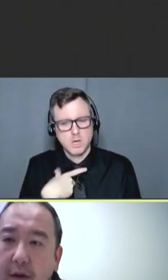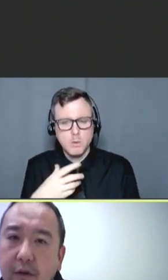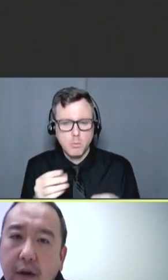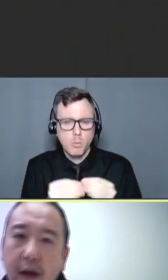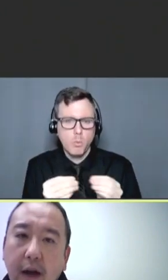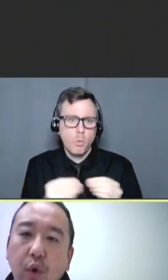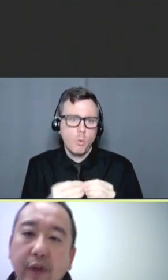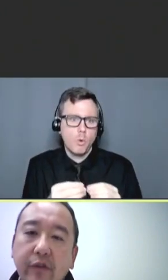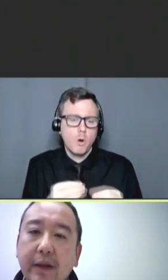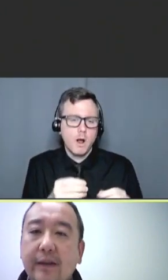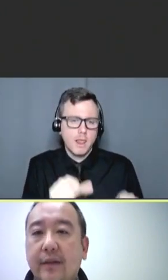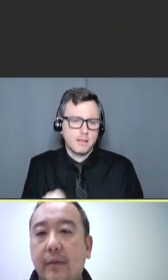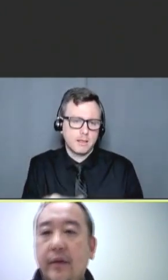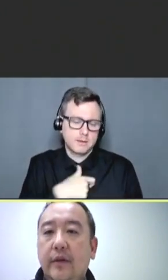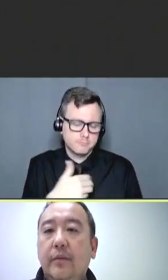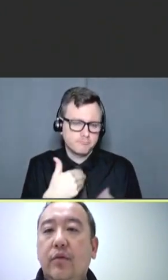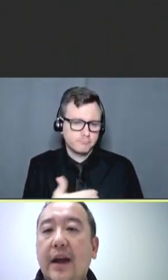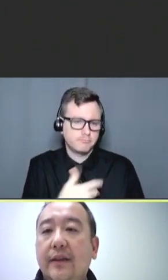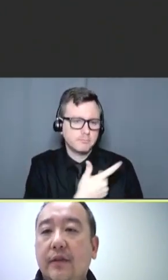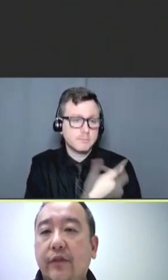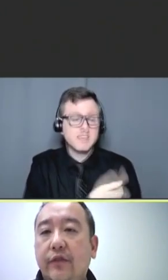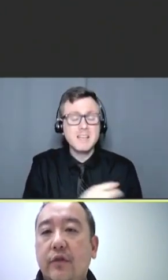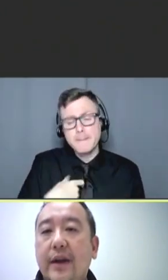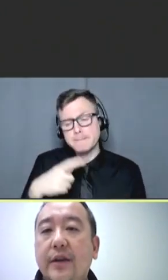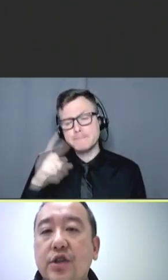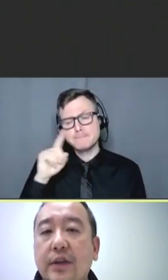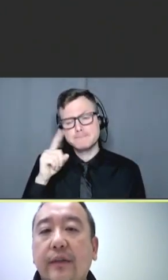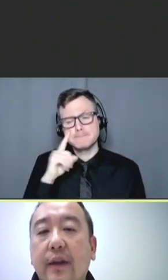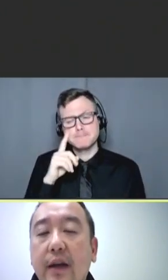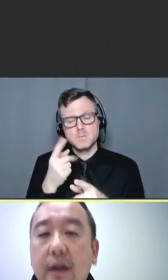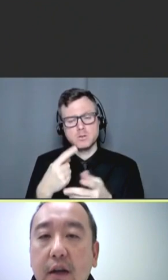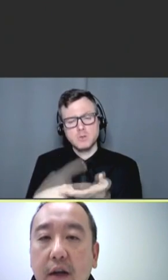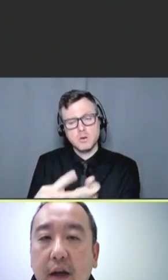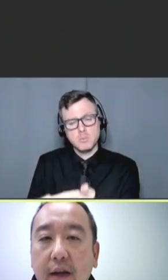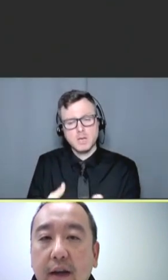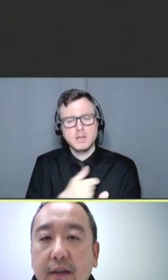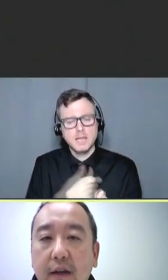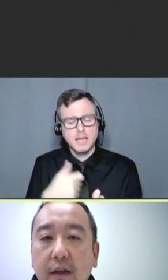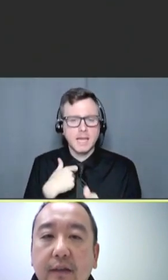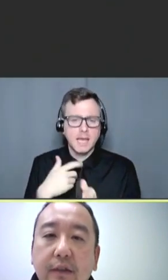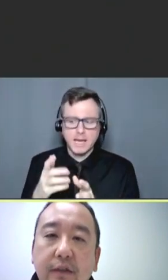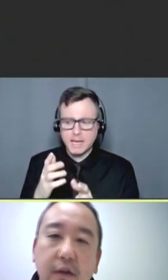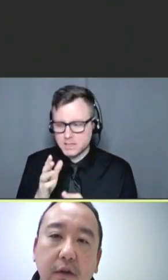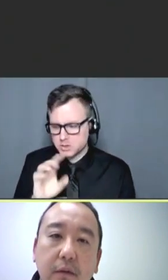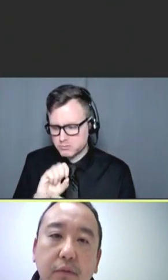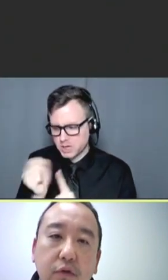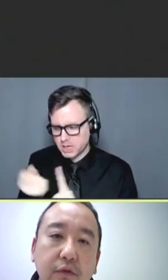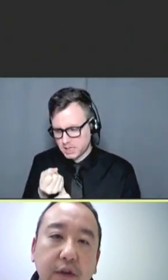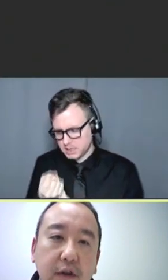So, I want to speak to some of the practical strategies that I think exist to improve and